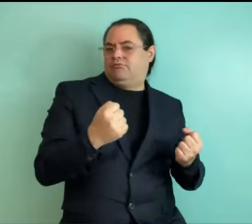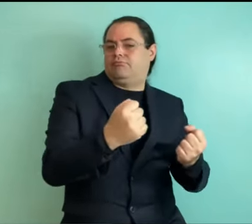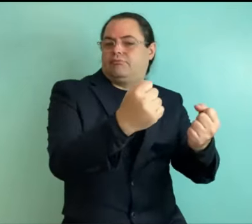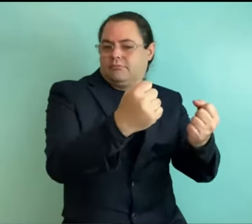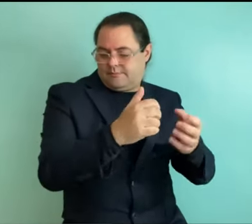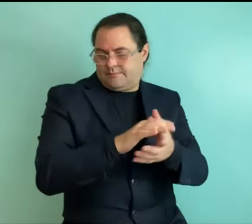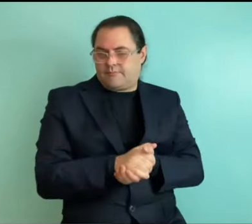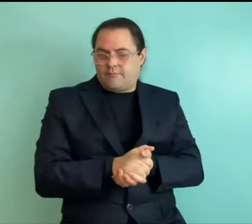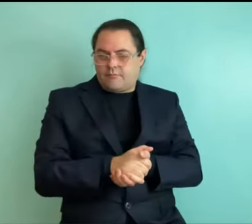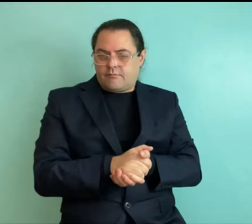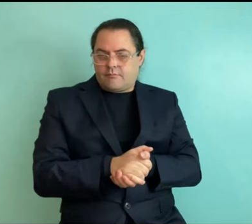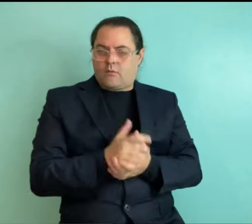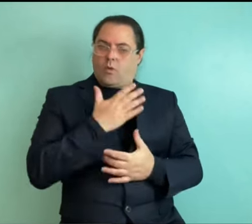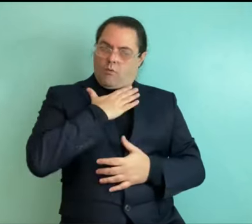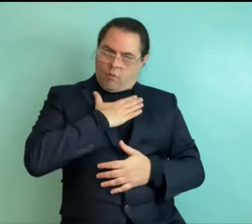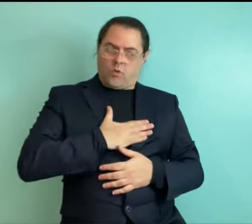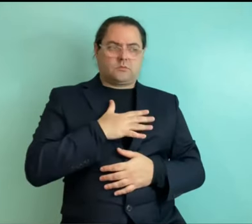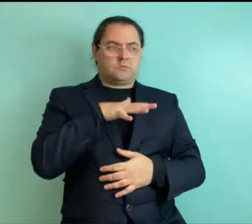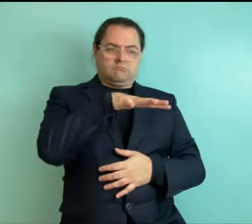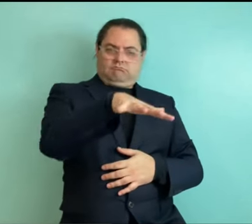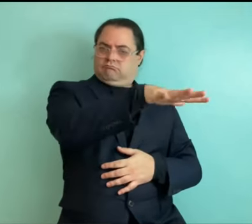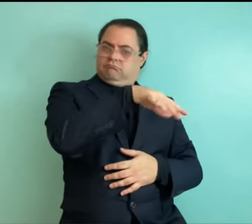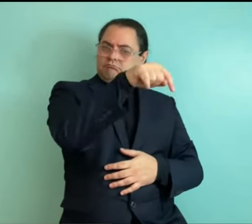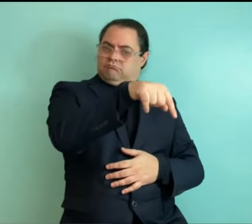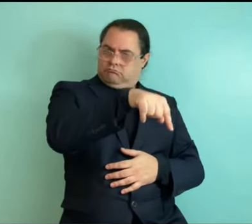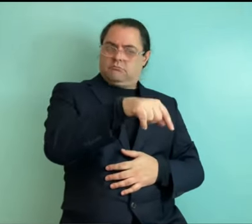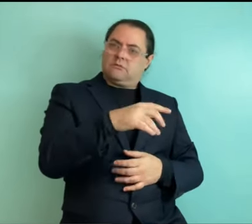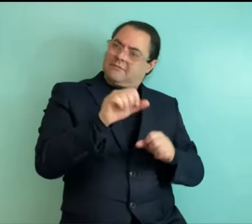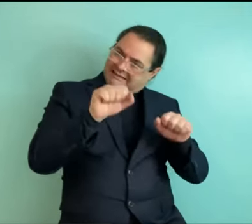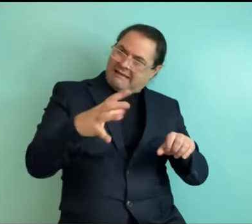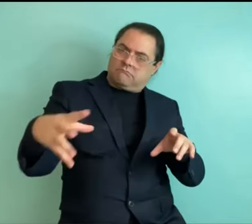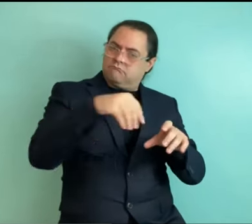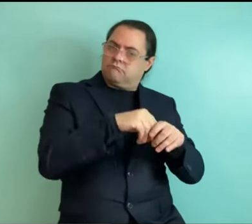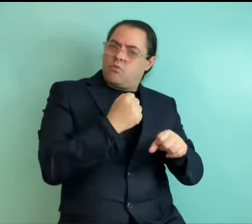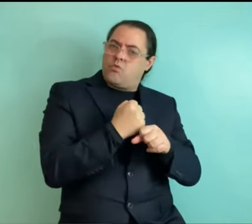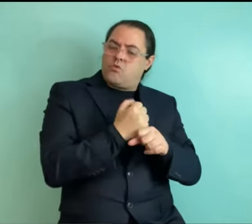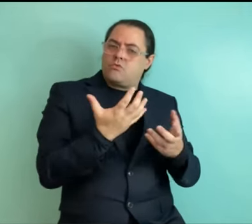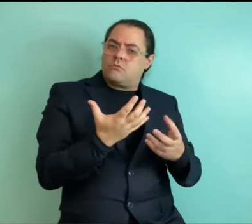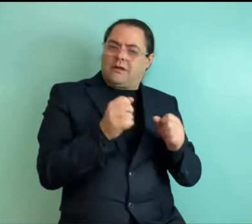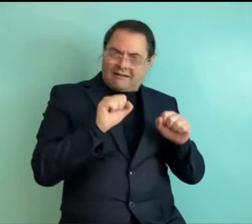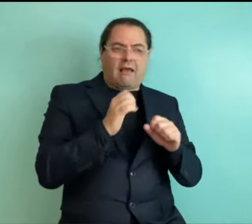11:22:38 the CBS and La La vanilli me your shows the receipt. So to see the associated